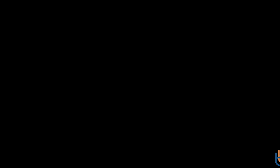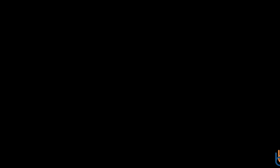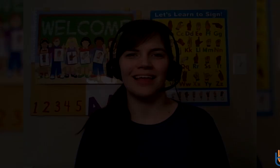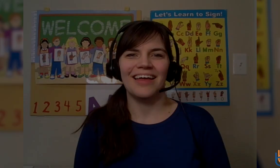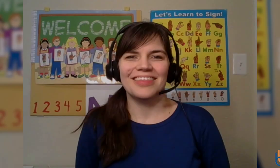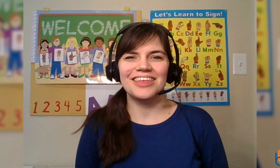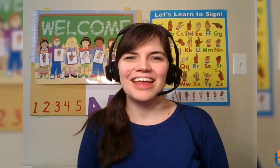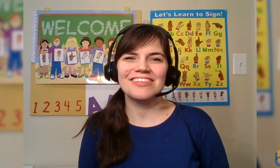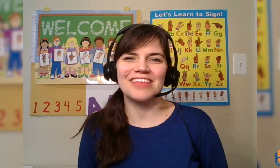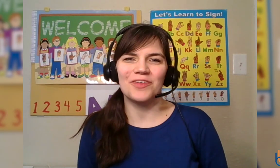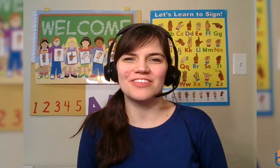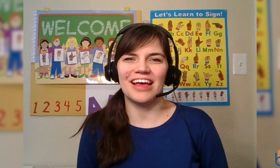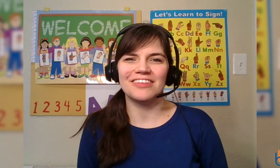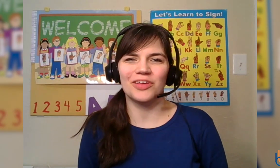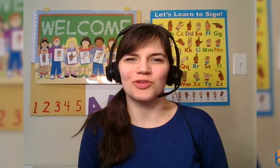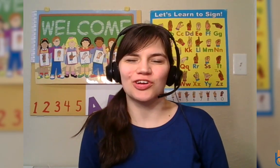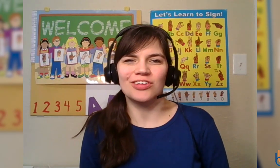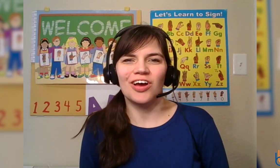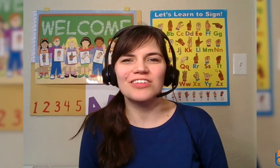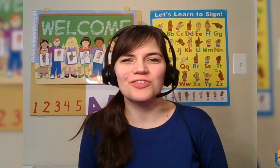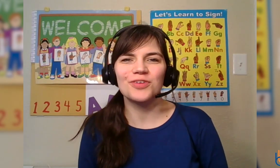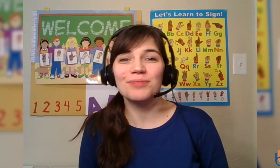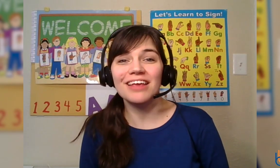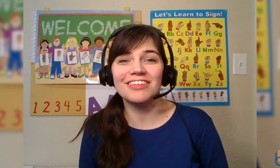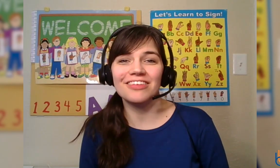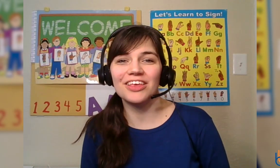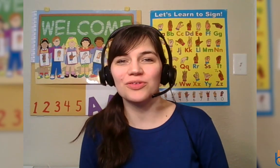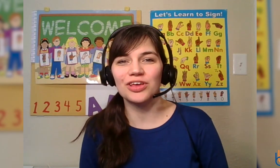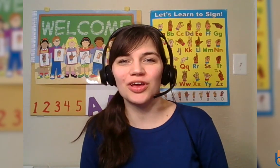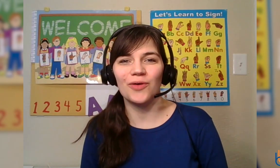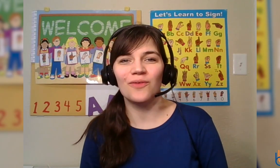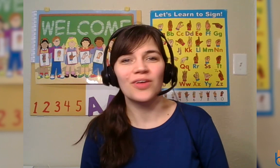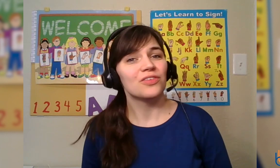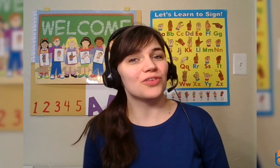The next set of signs that we'll learn are different places that you can go. So